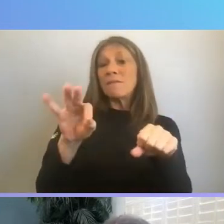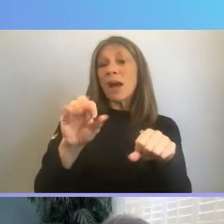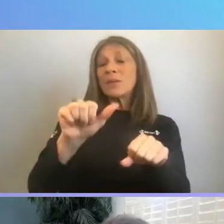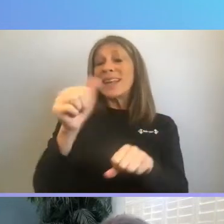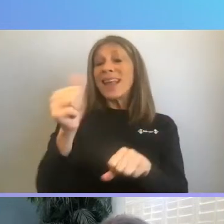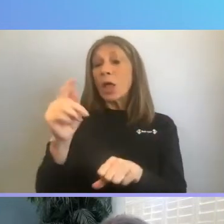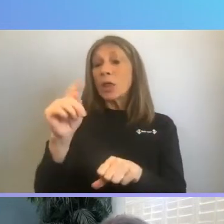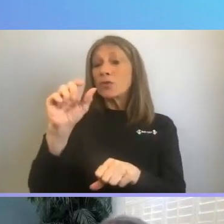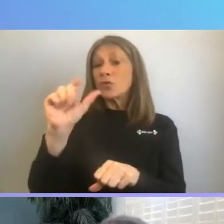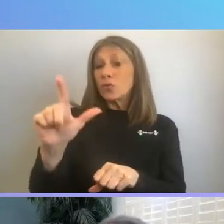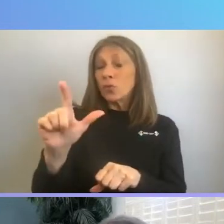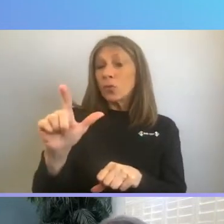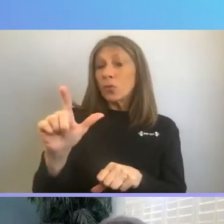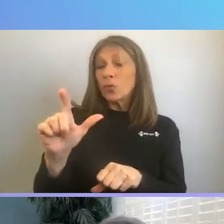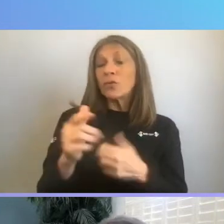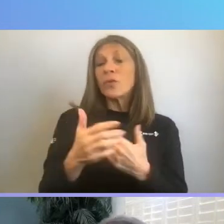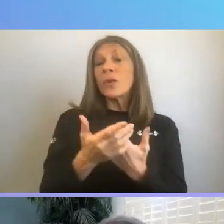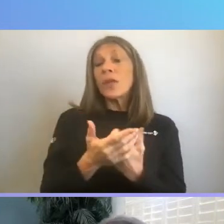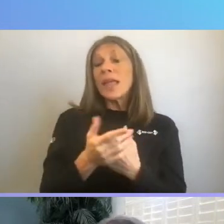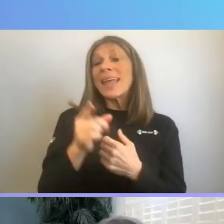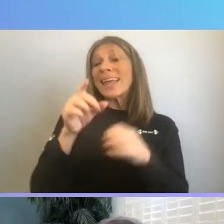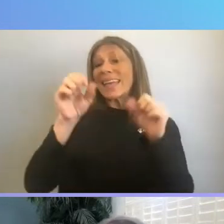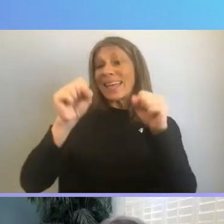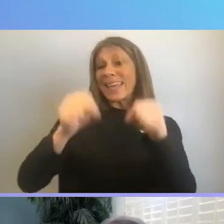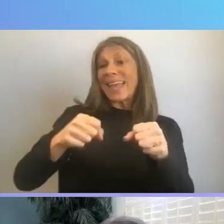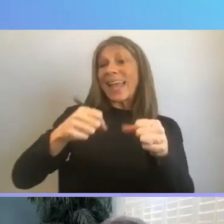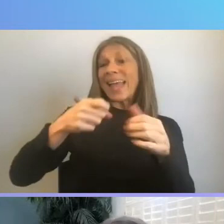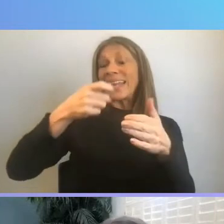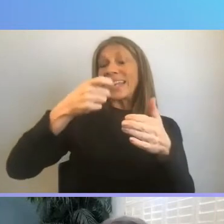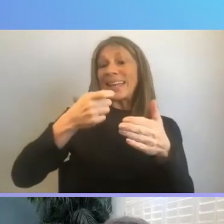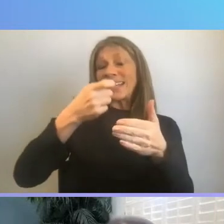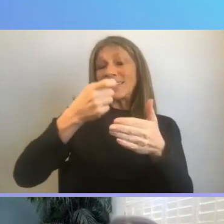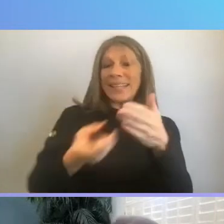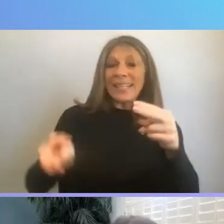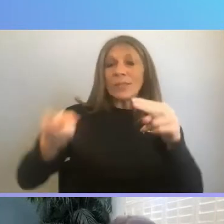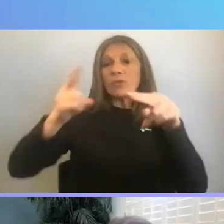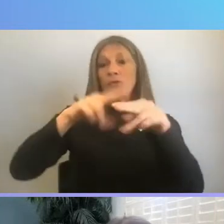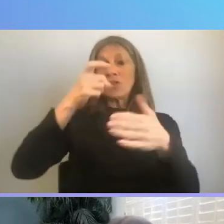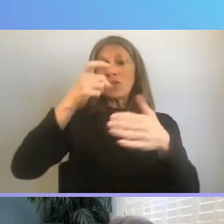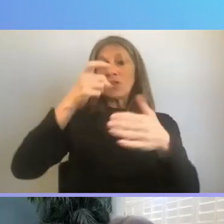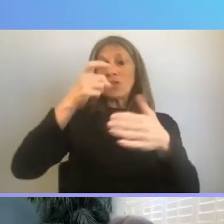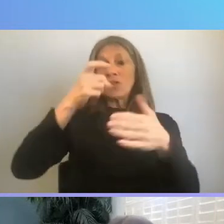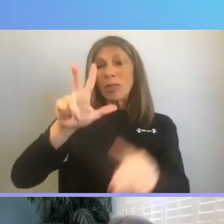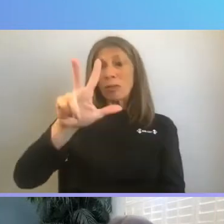don't take as much care. Can cost increase your cost by over